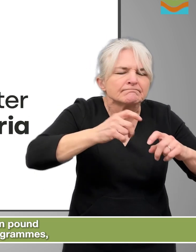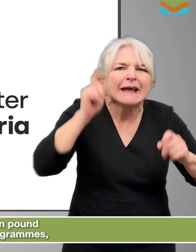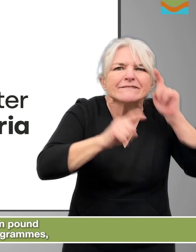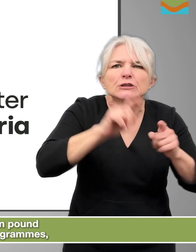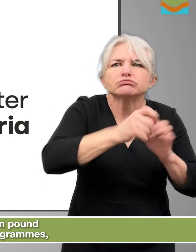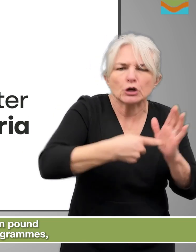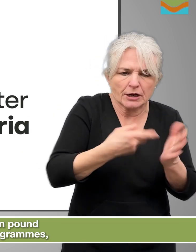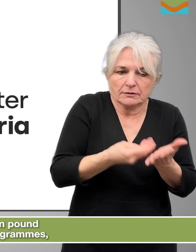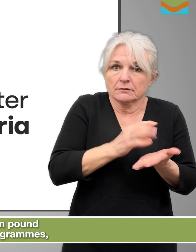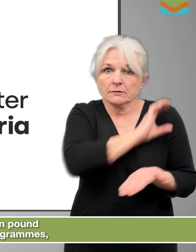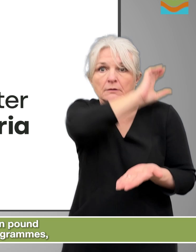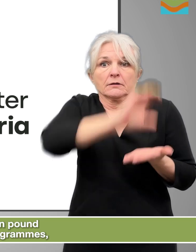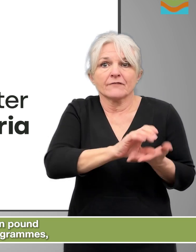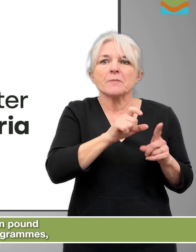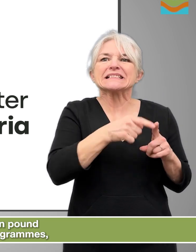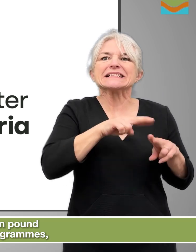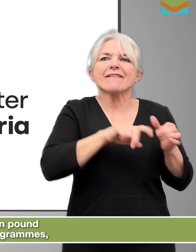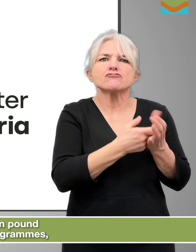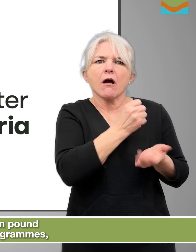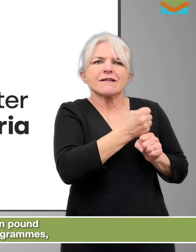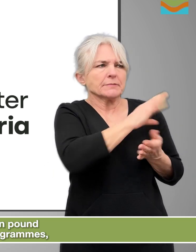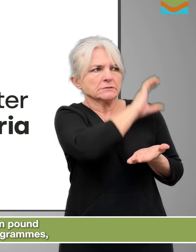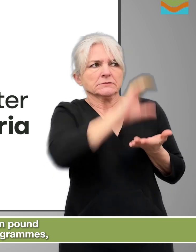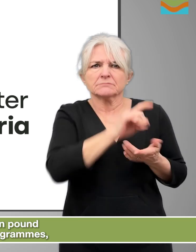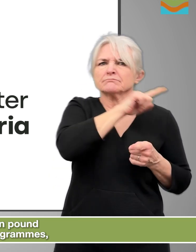DEFRA as part of the 200 million pound Flood and Coastal Innovation programmes,